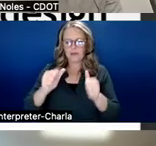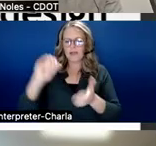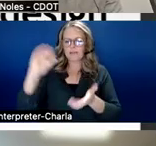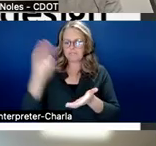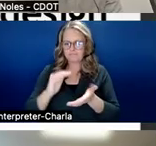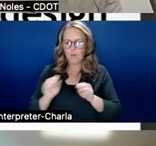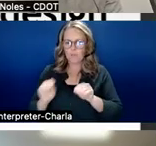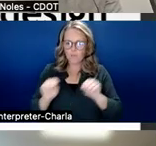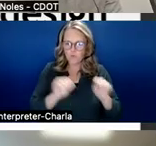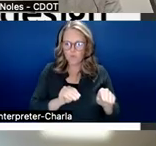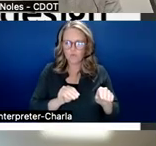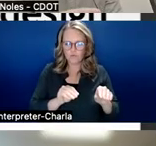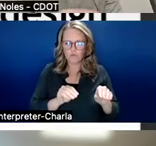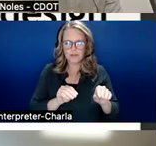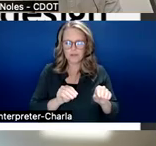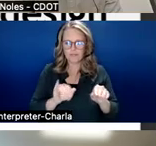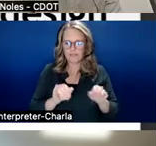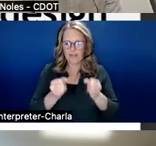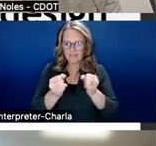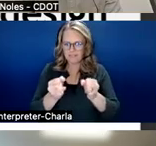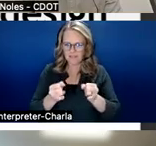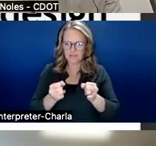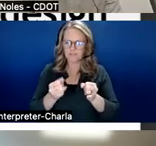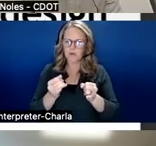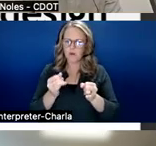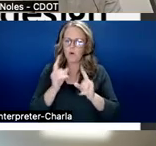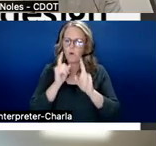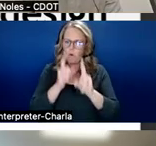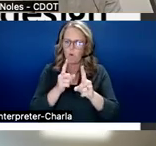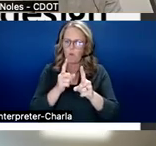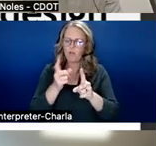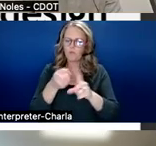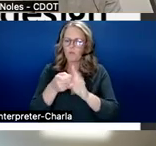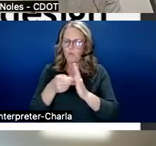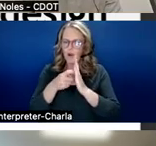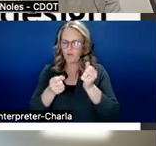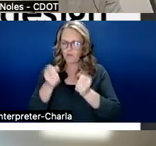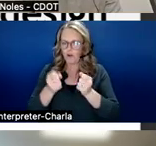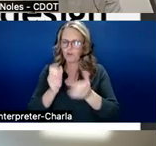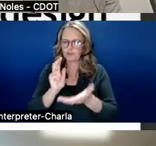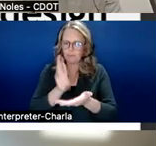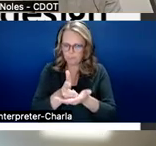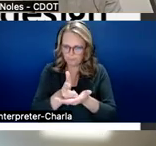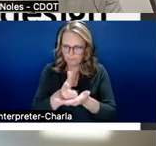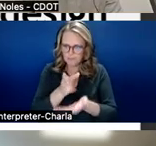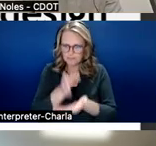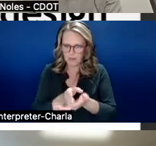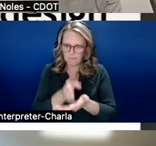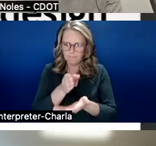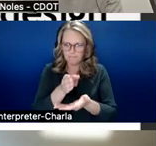and have it be more of a stop and turn condition. So more like a traditional right turn intersection.